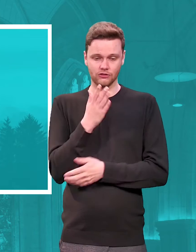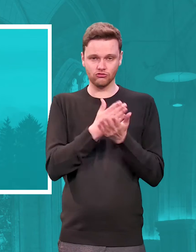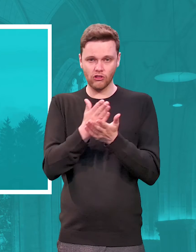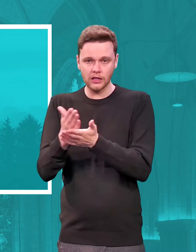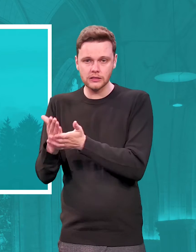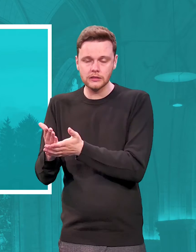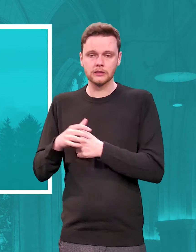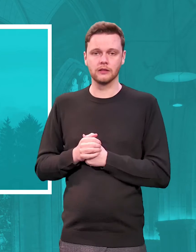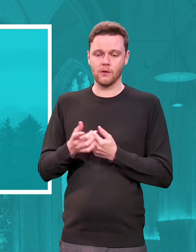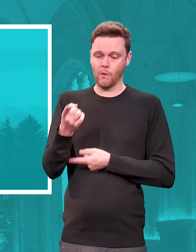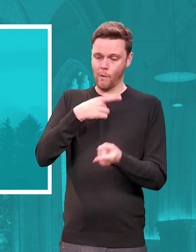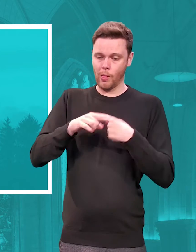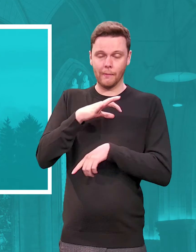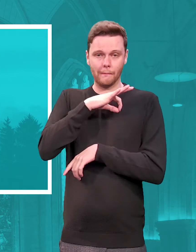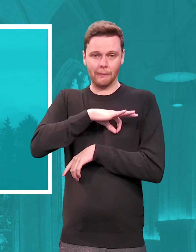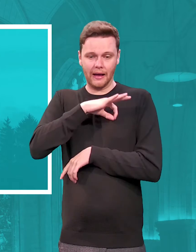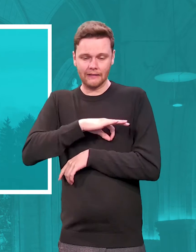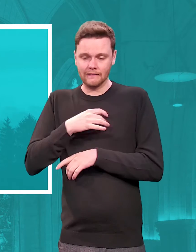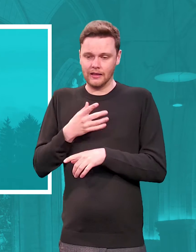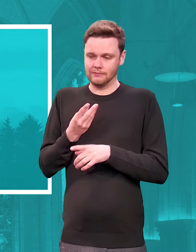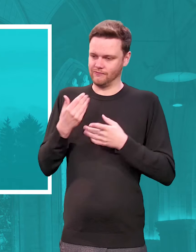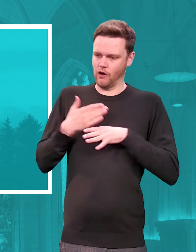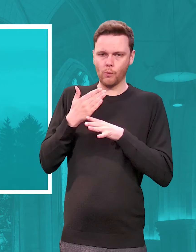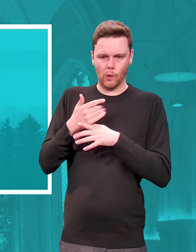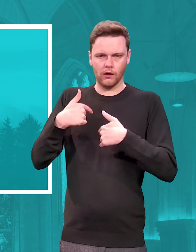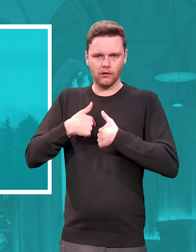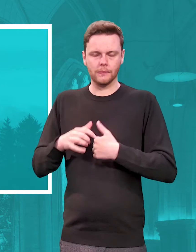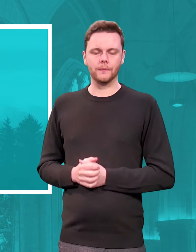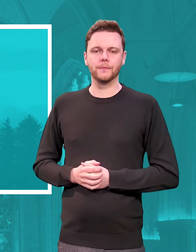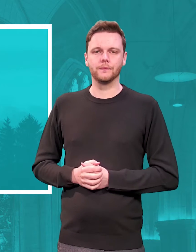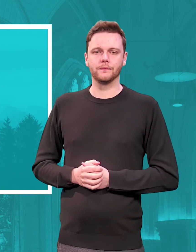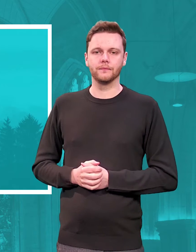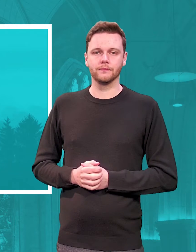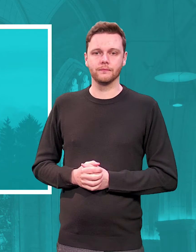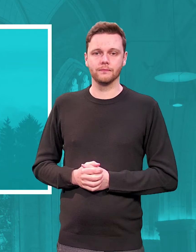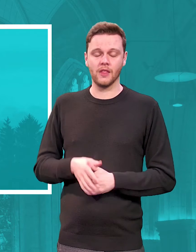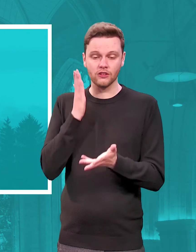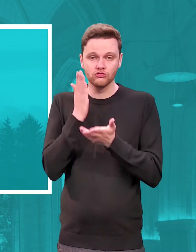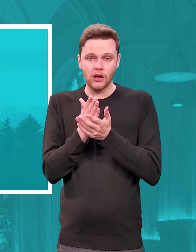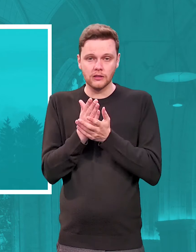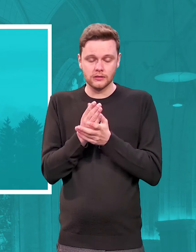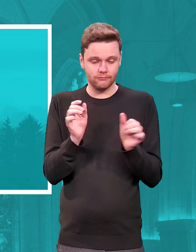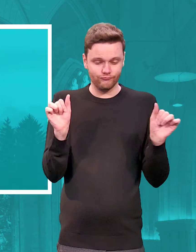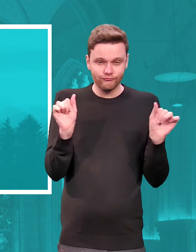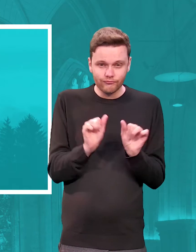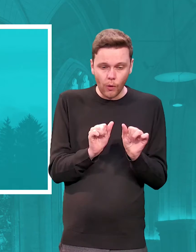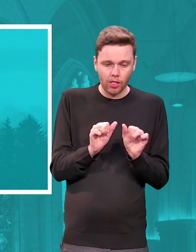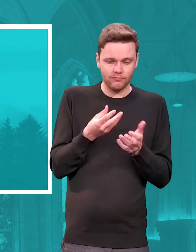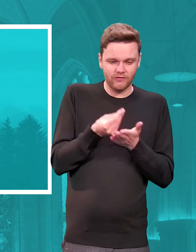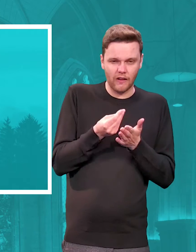to benefit in one way or another the work of the Kirk. The size of these trusts range from quite small funds of a few thousand,